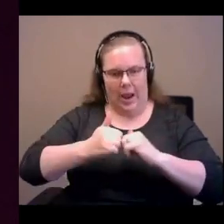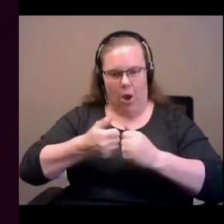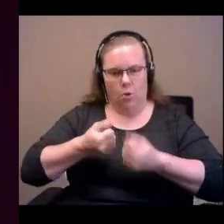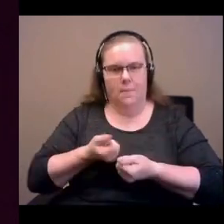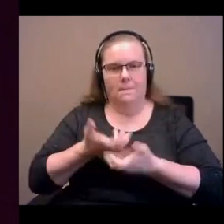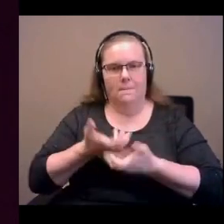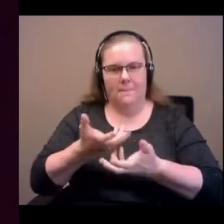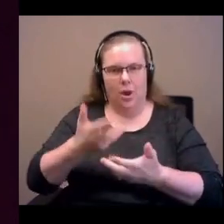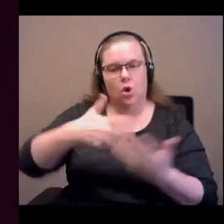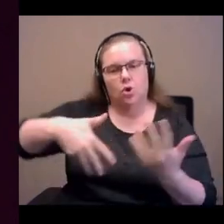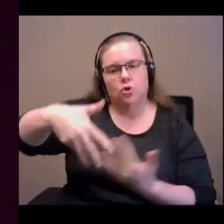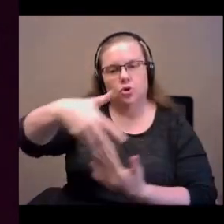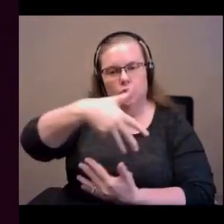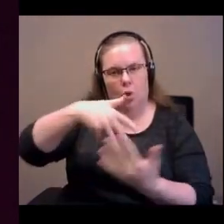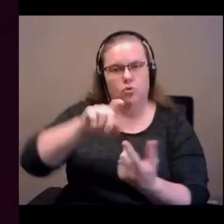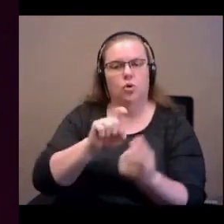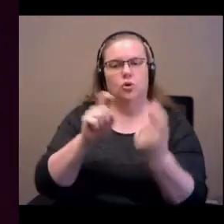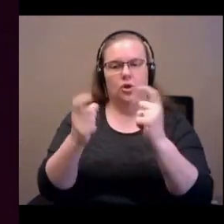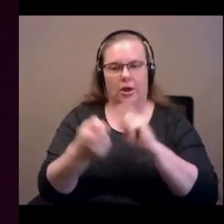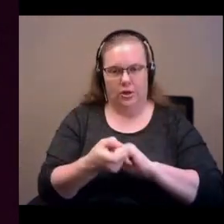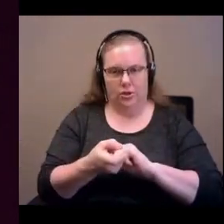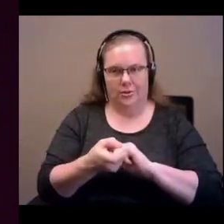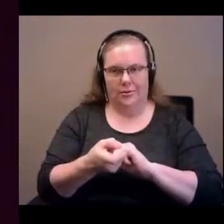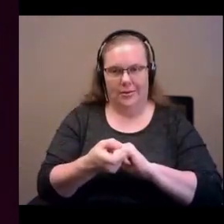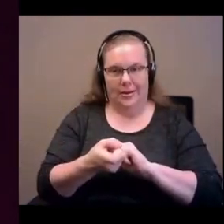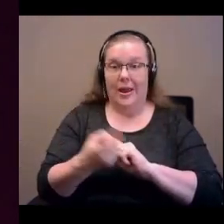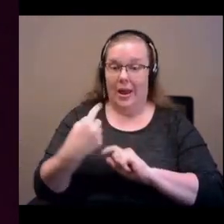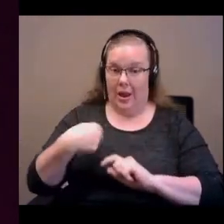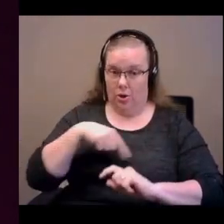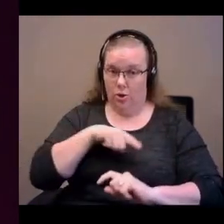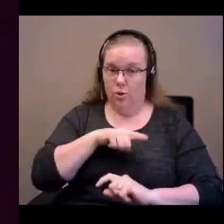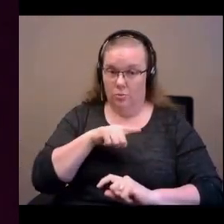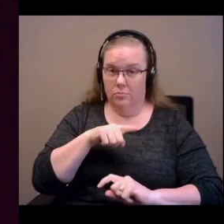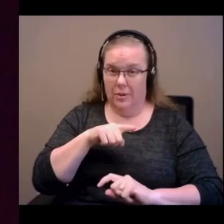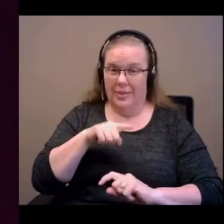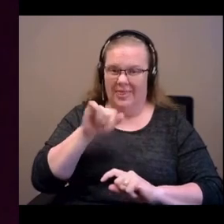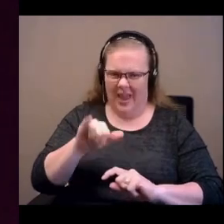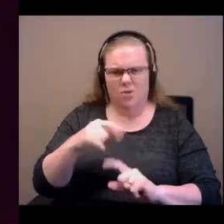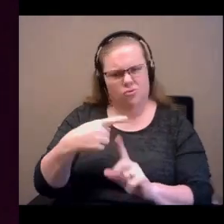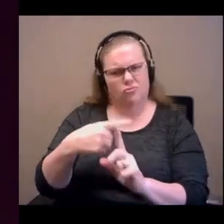in a quick minute, that’s right, that is the way to think about this. But before we bring him on,